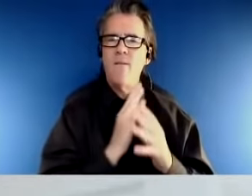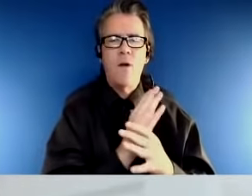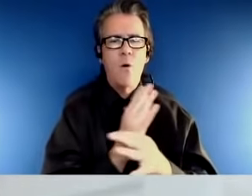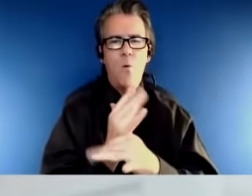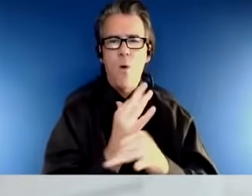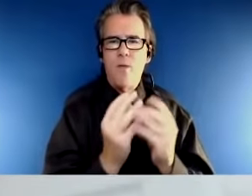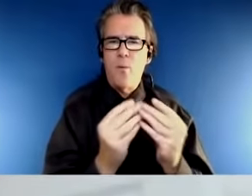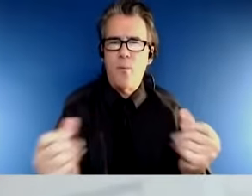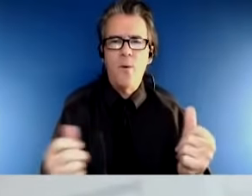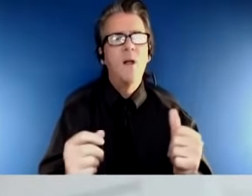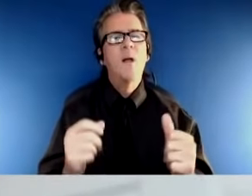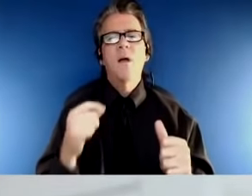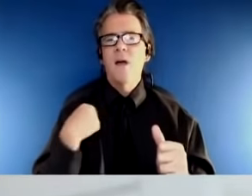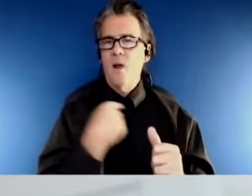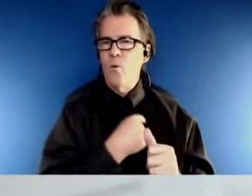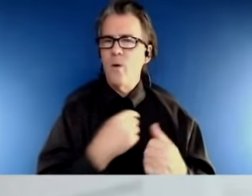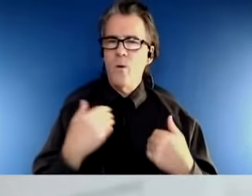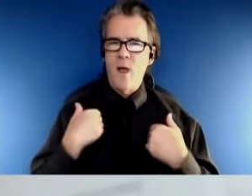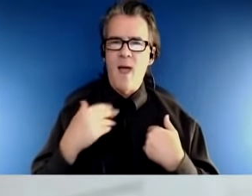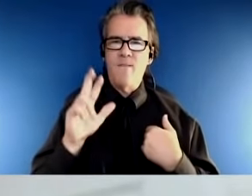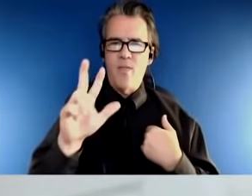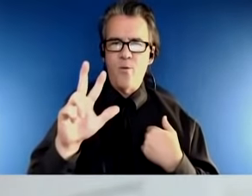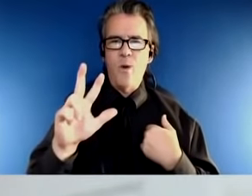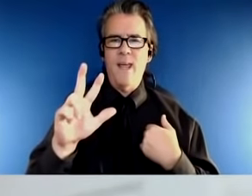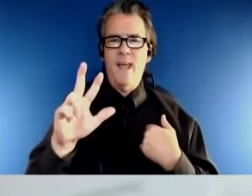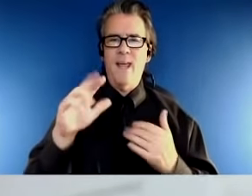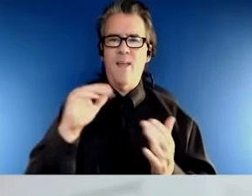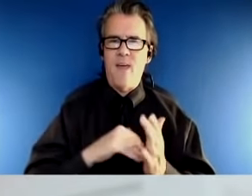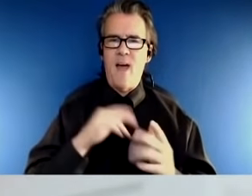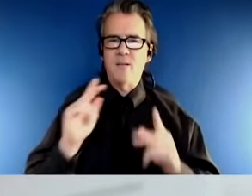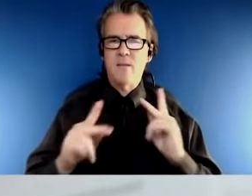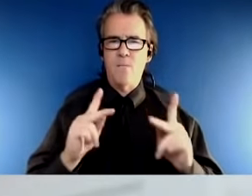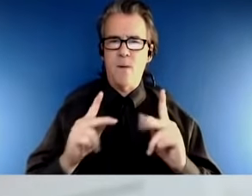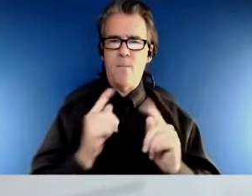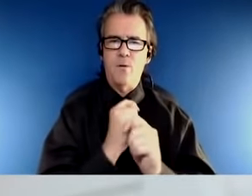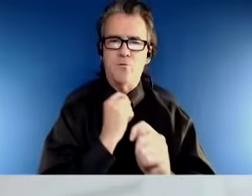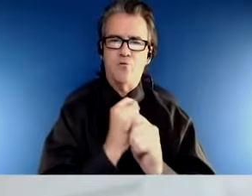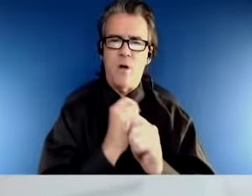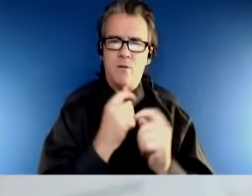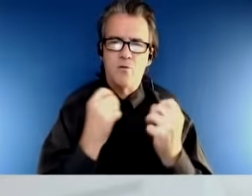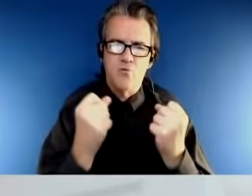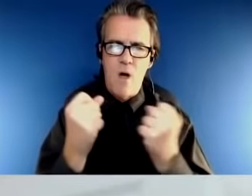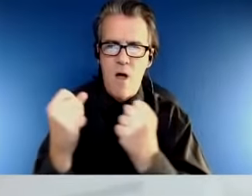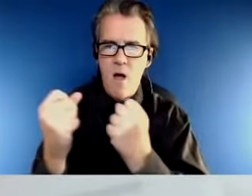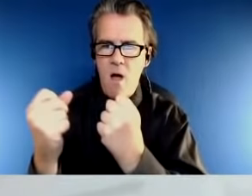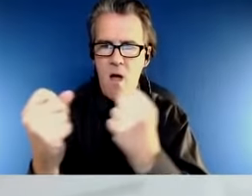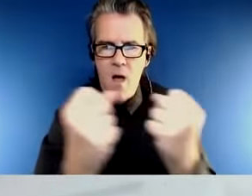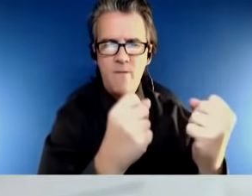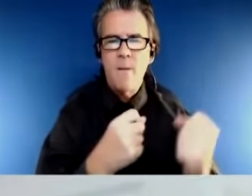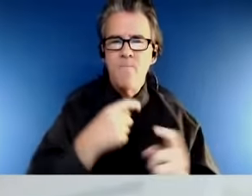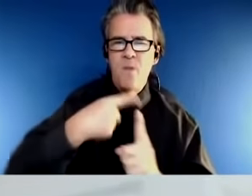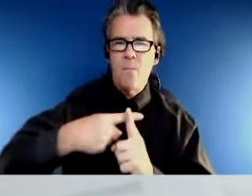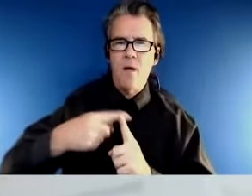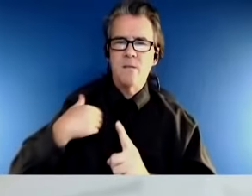to prevent catastrophic wildfires in our service area. We really do appreciate our customers' patience. We know it is hot out there.